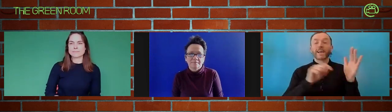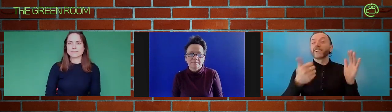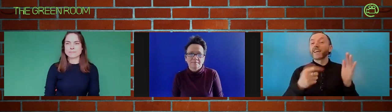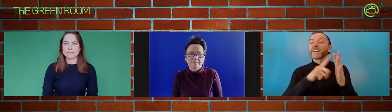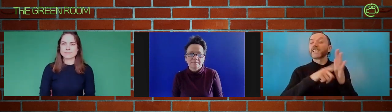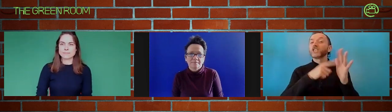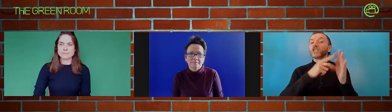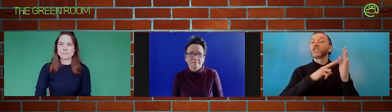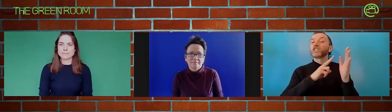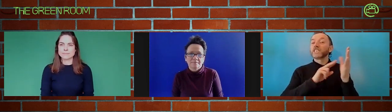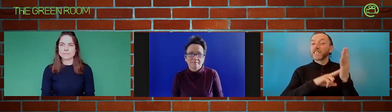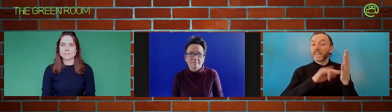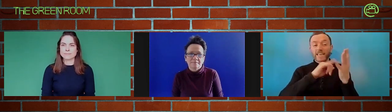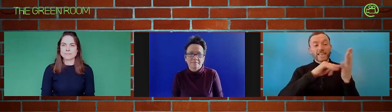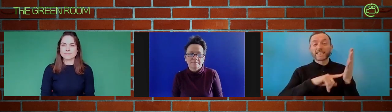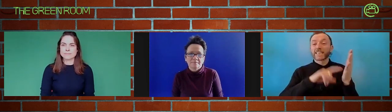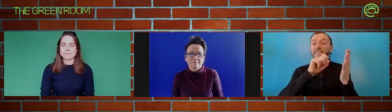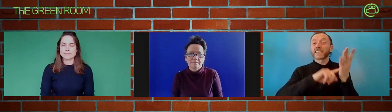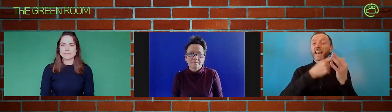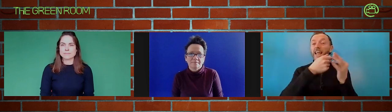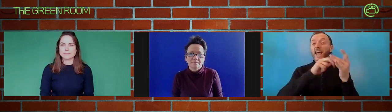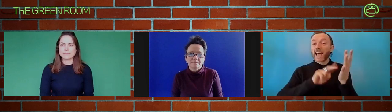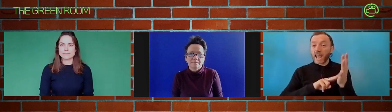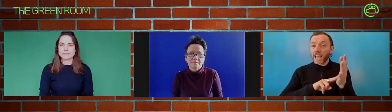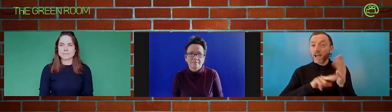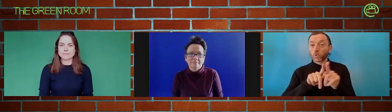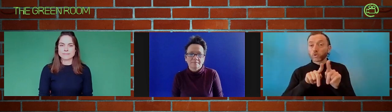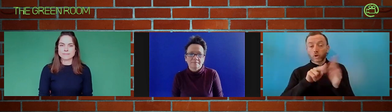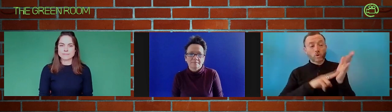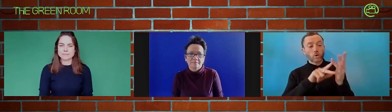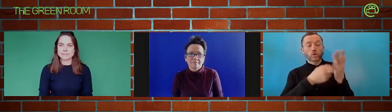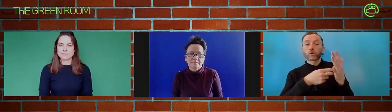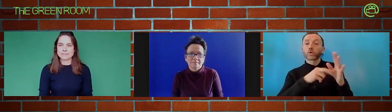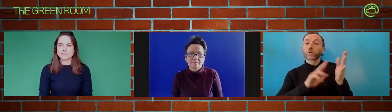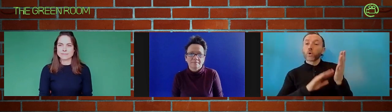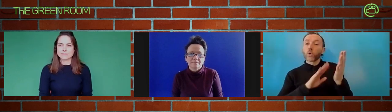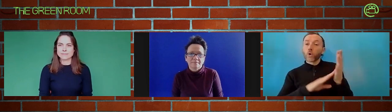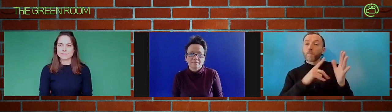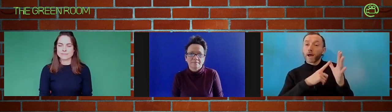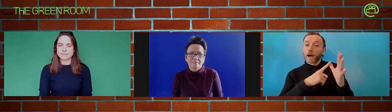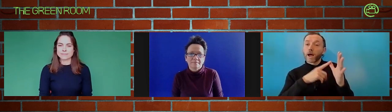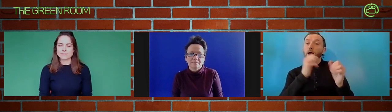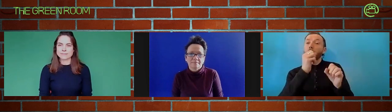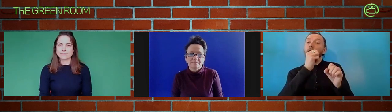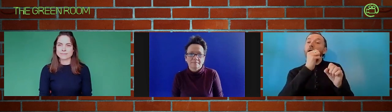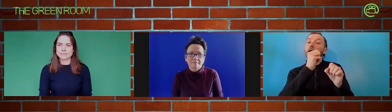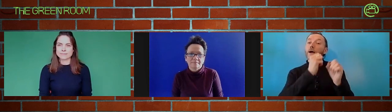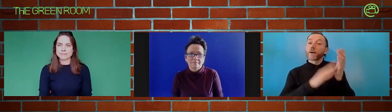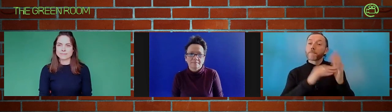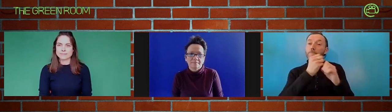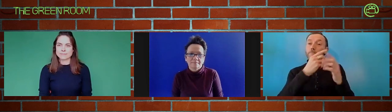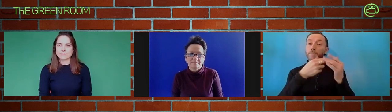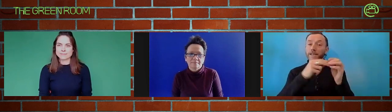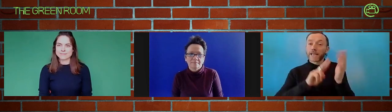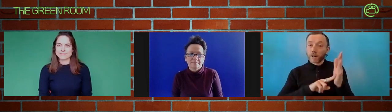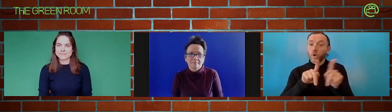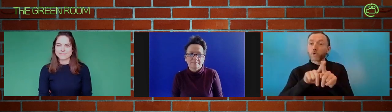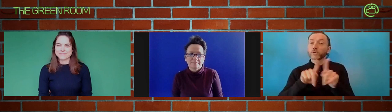Norma McGilp, Mary-Jayne, Russell de Clifford, Mary-Jayne.